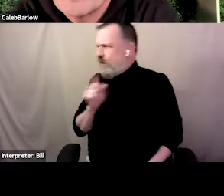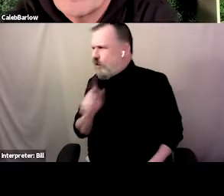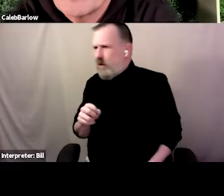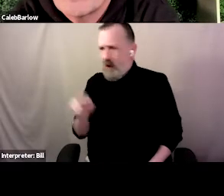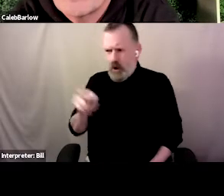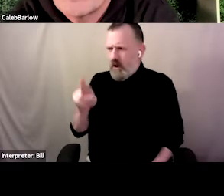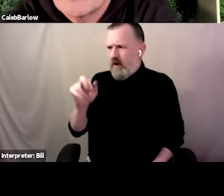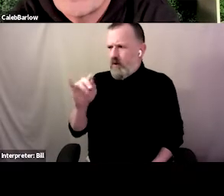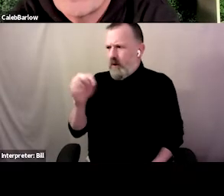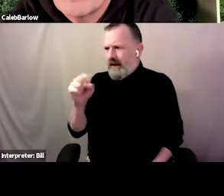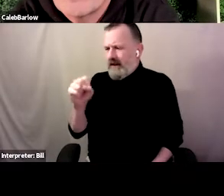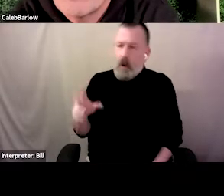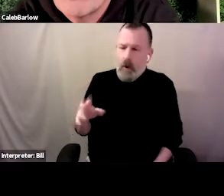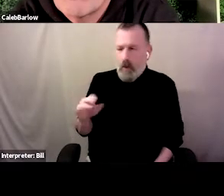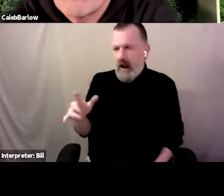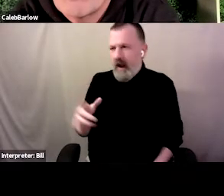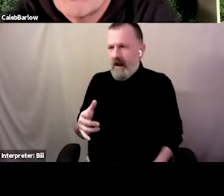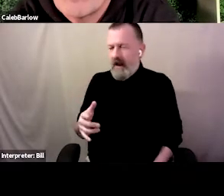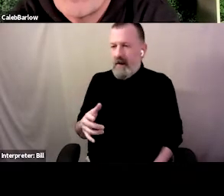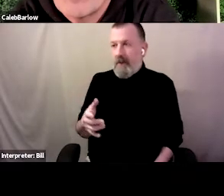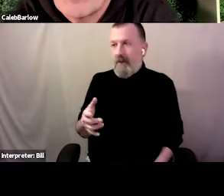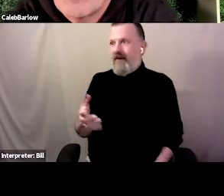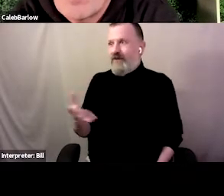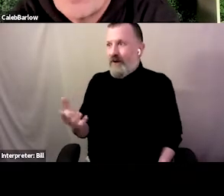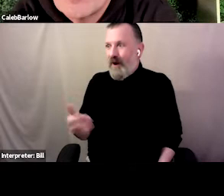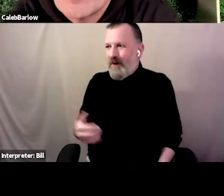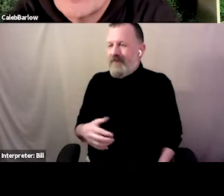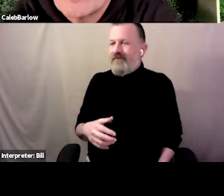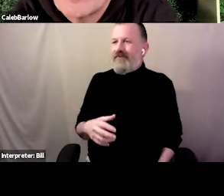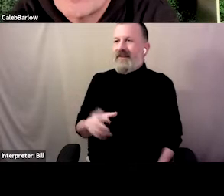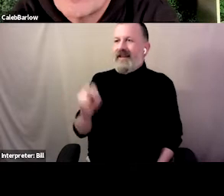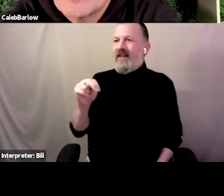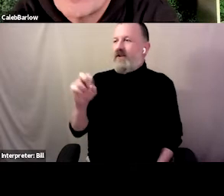oh, well, this one's you know you know even Snopes at this point where we're not sure,